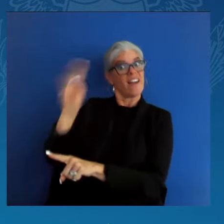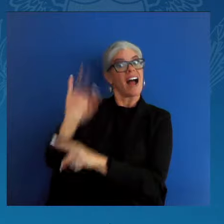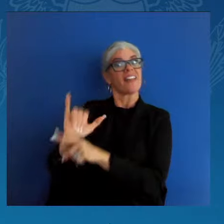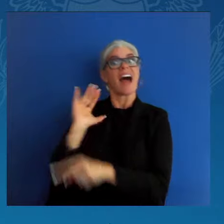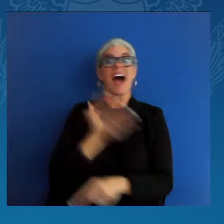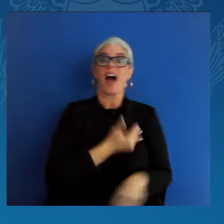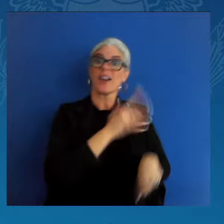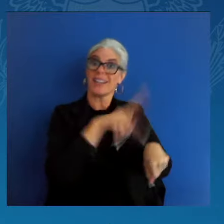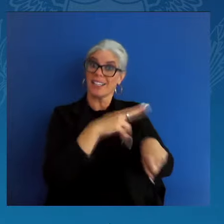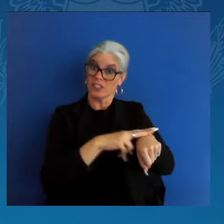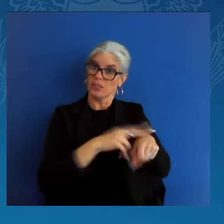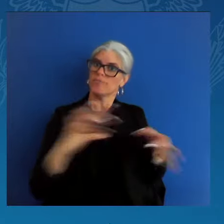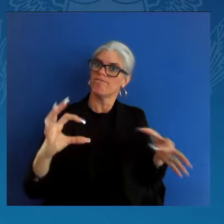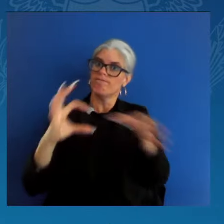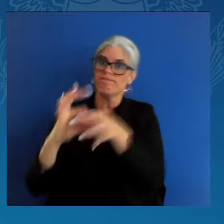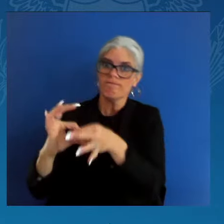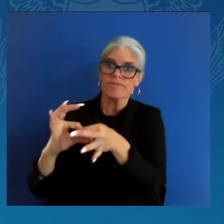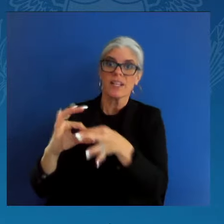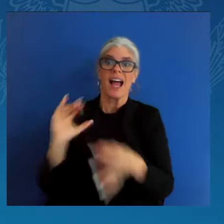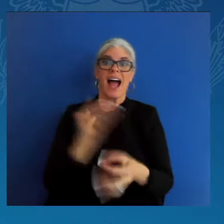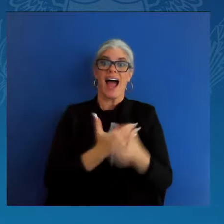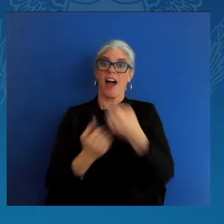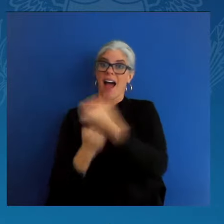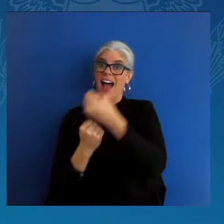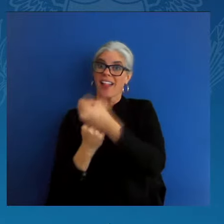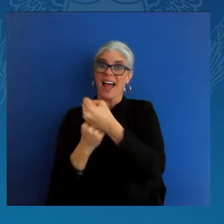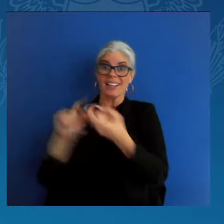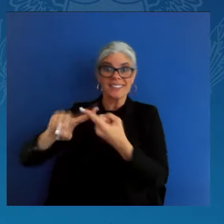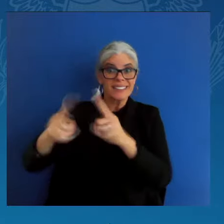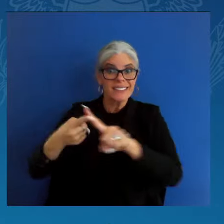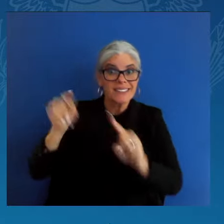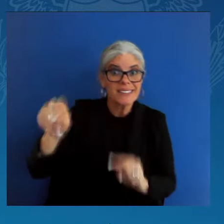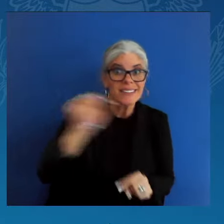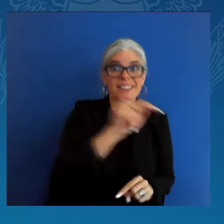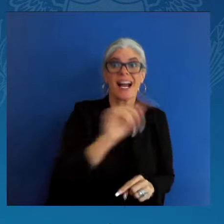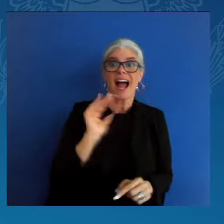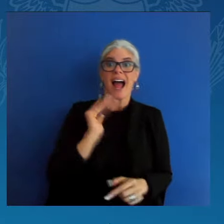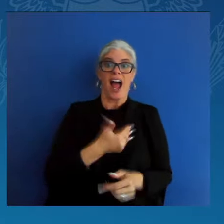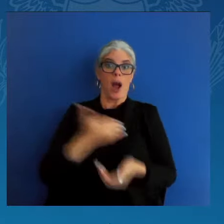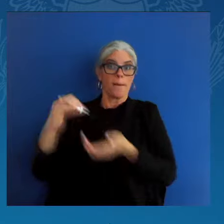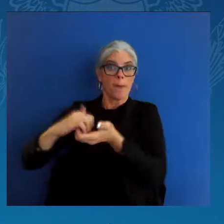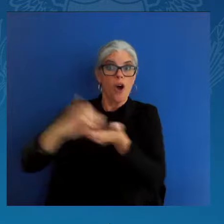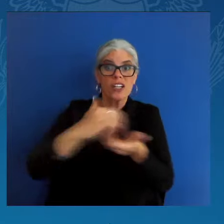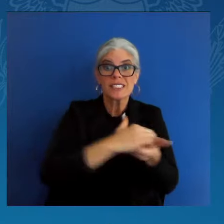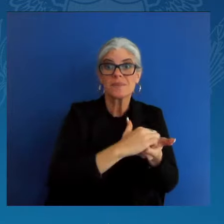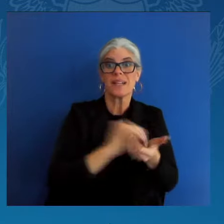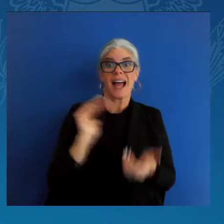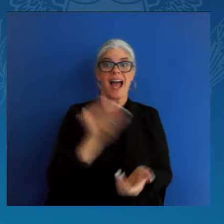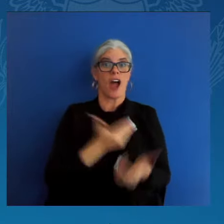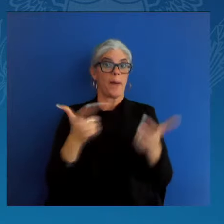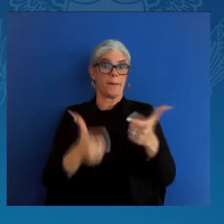Advisor Gordon: Great. Thanks, Chris and Kathleen. And thanks to all of our opening speakers for, you know, really interesting and concise briefings,